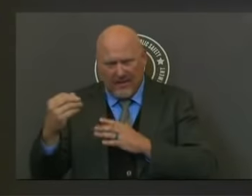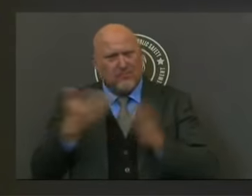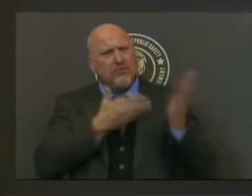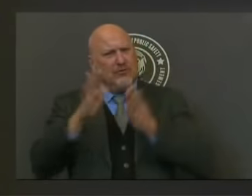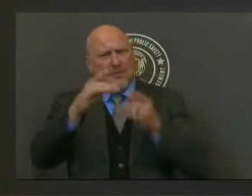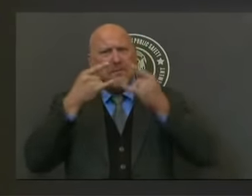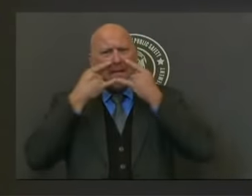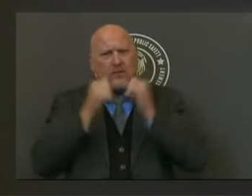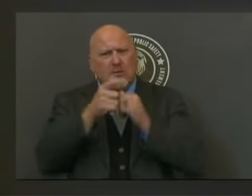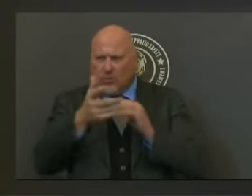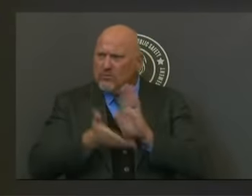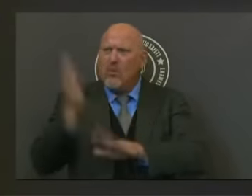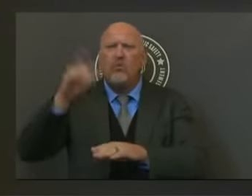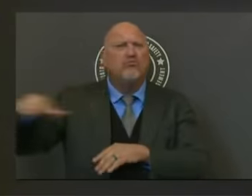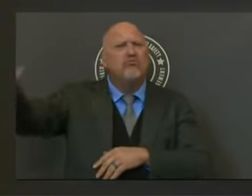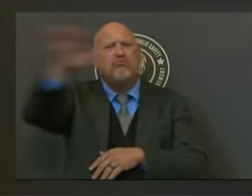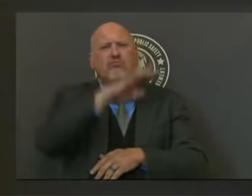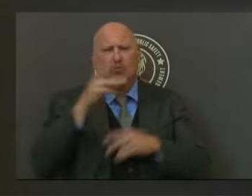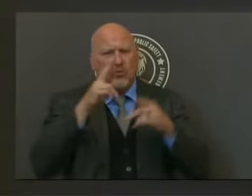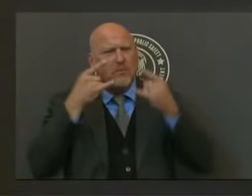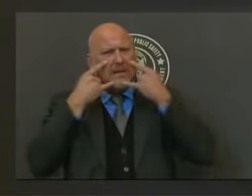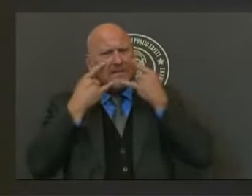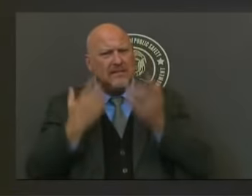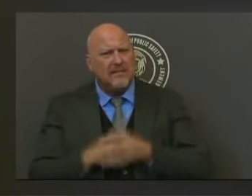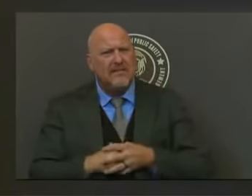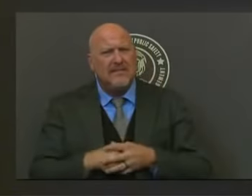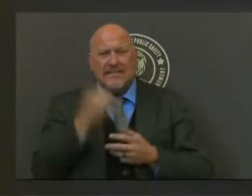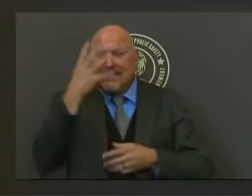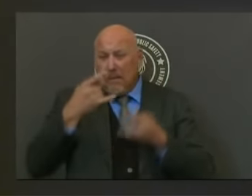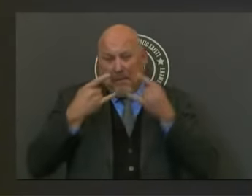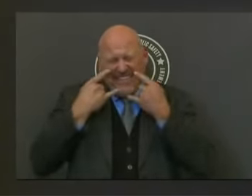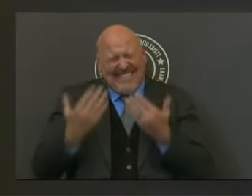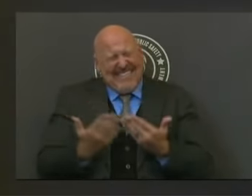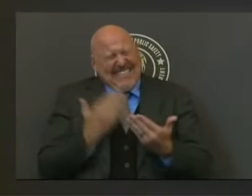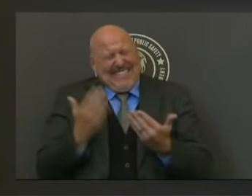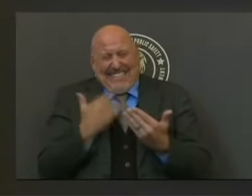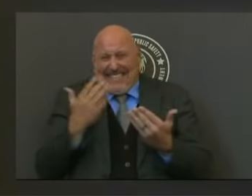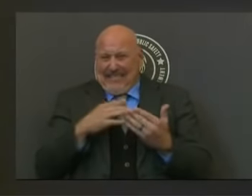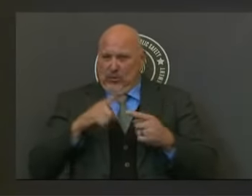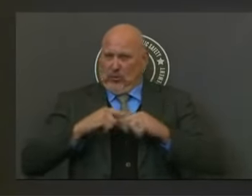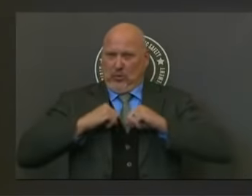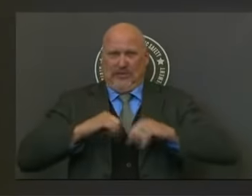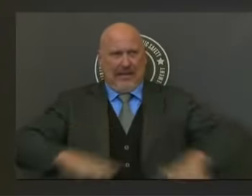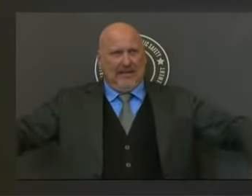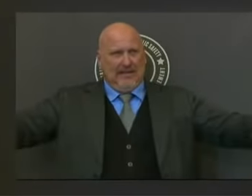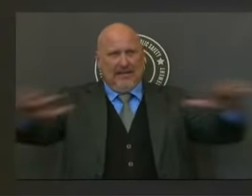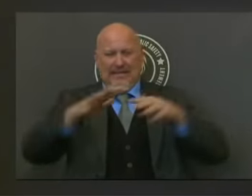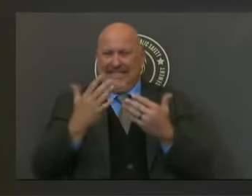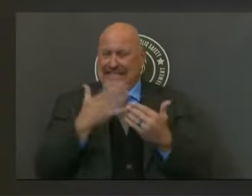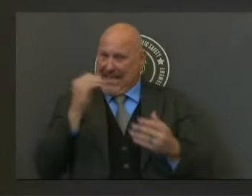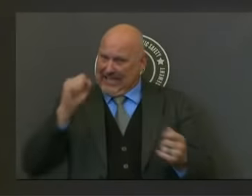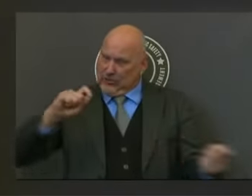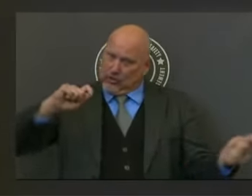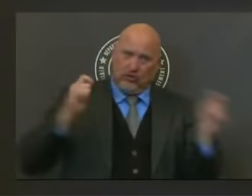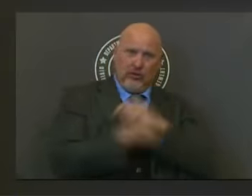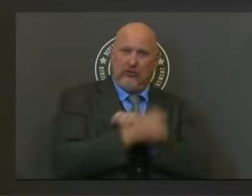approach we can take it change